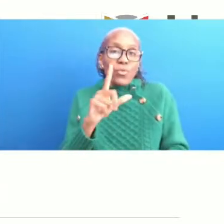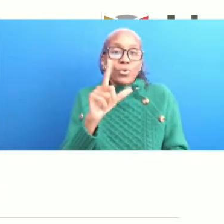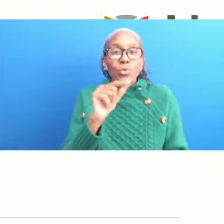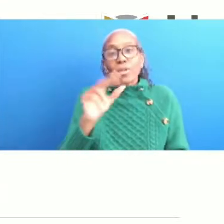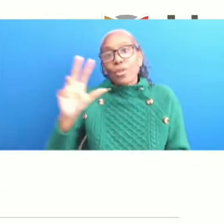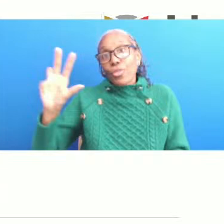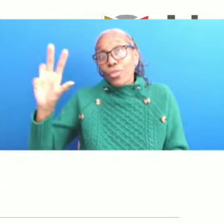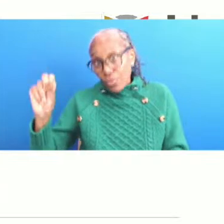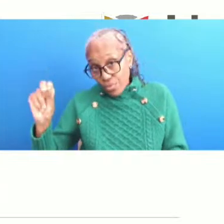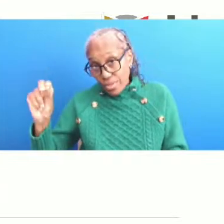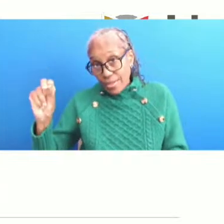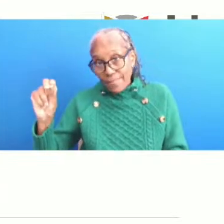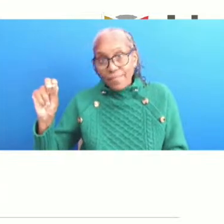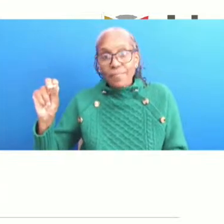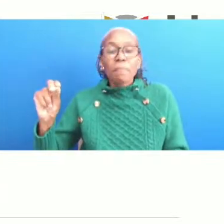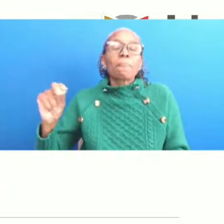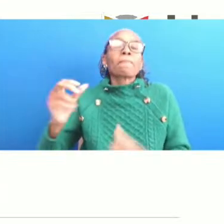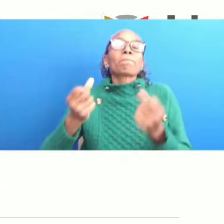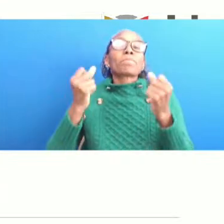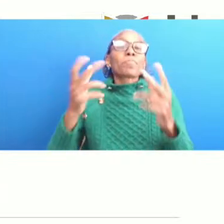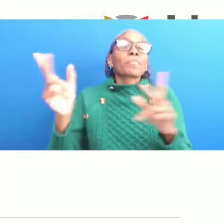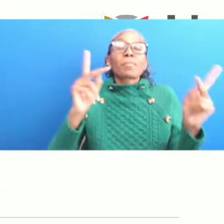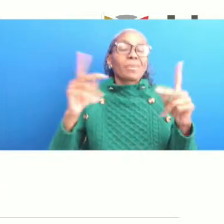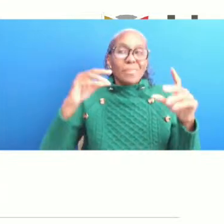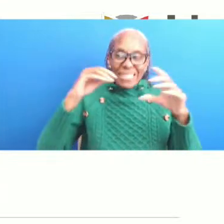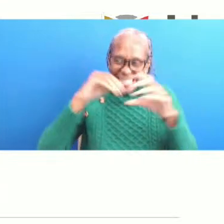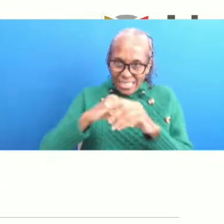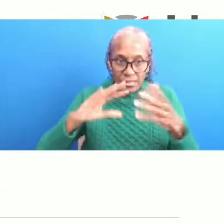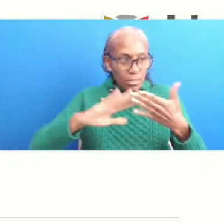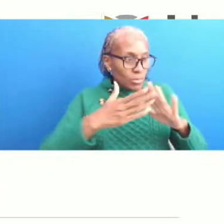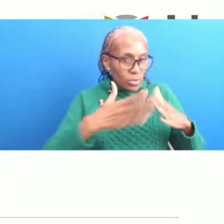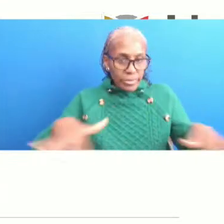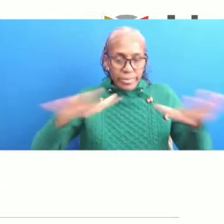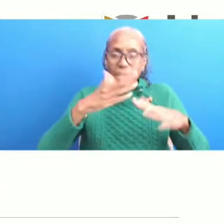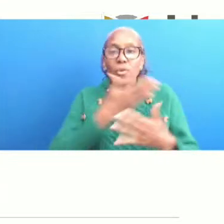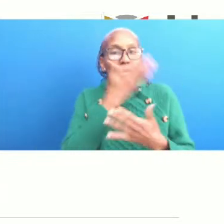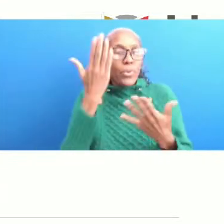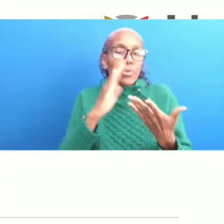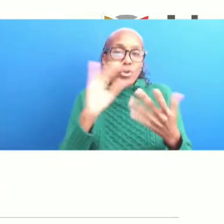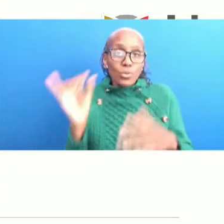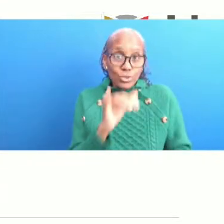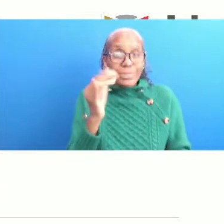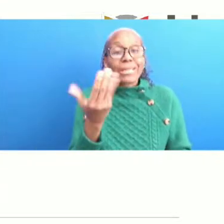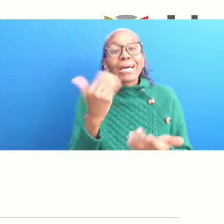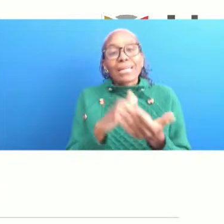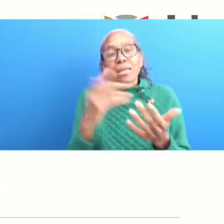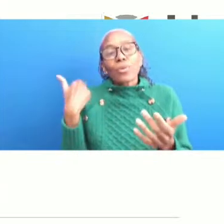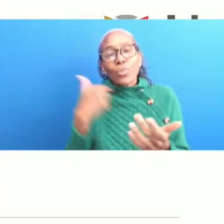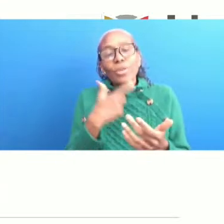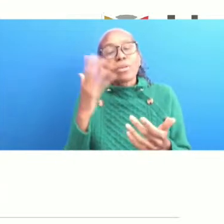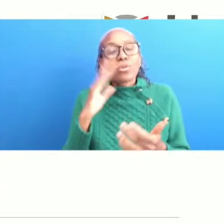WHERE WE WANT TO BE IN TERMS OF OUR GOAL FOR 2030 AS IT RELATES